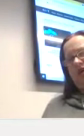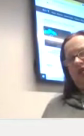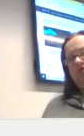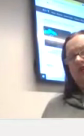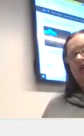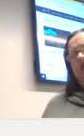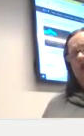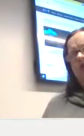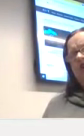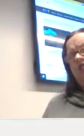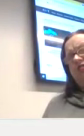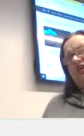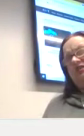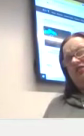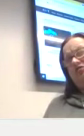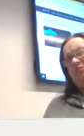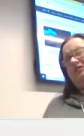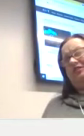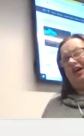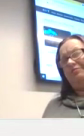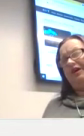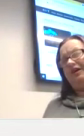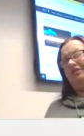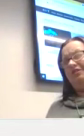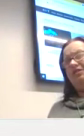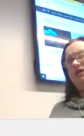The library of Congress has some websites.